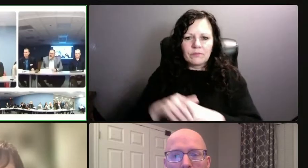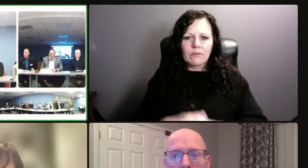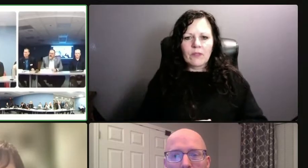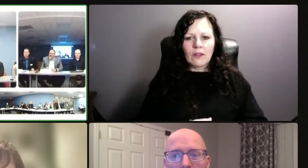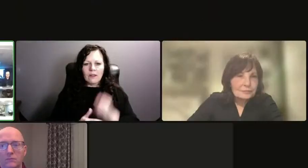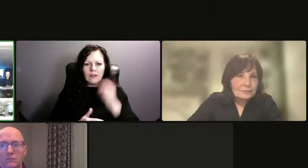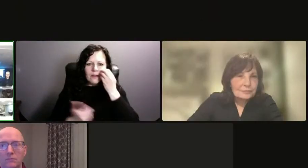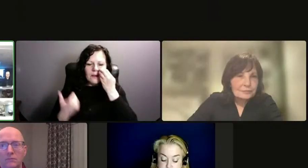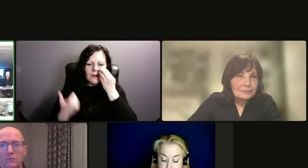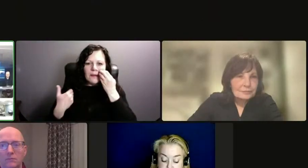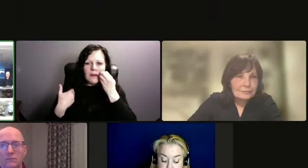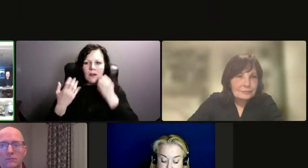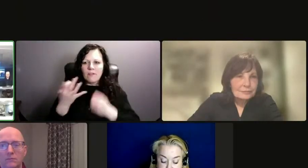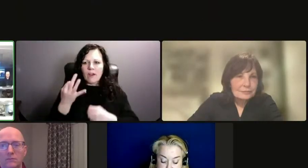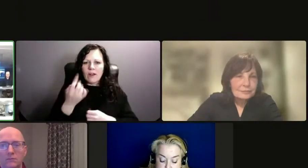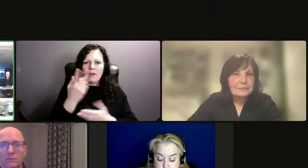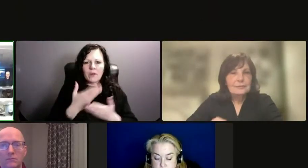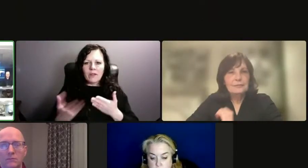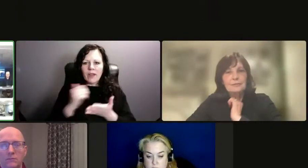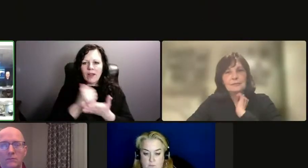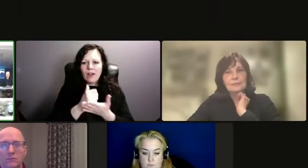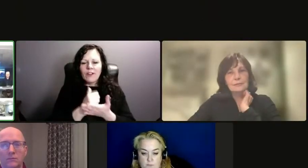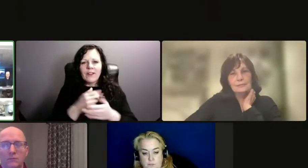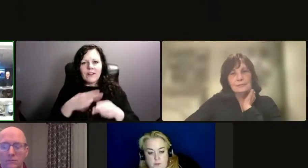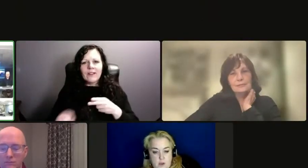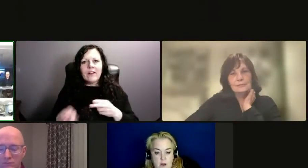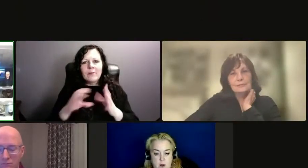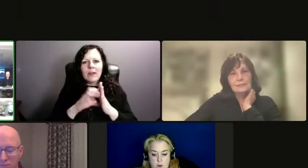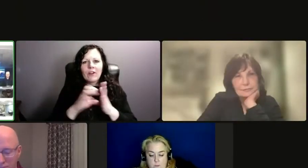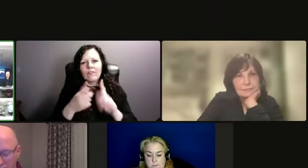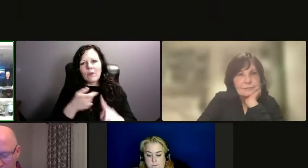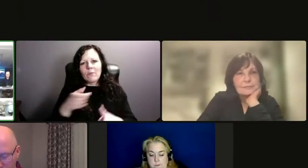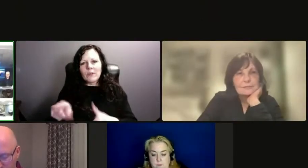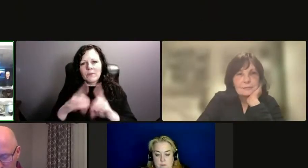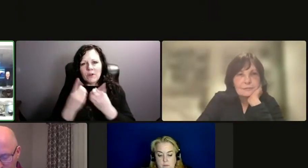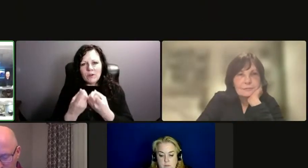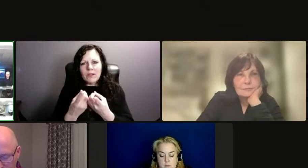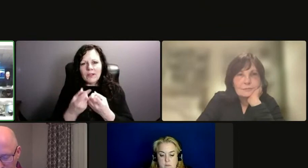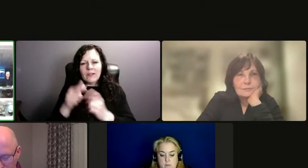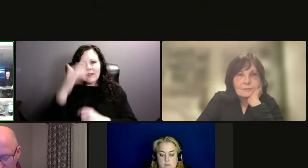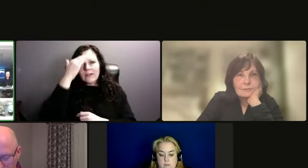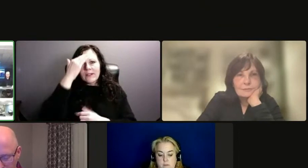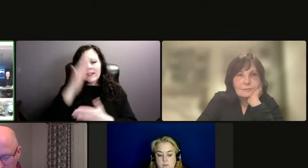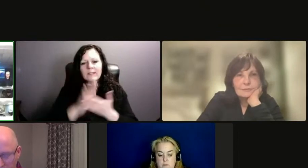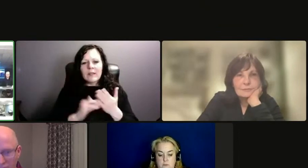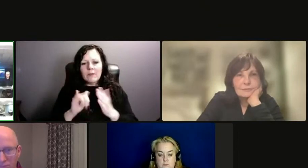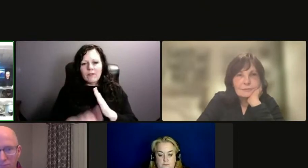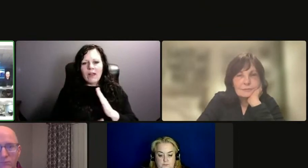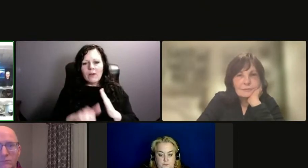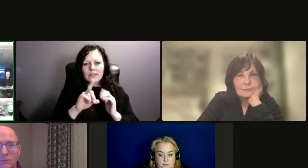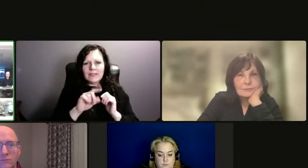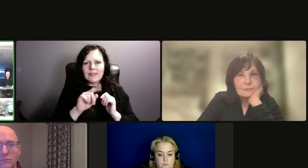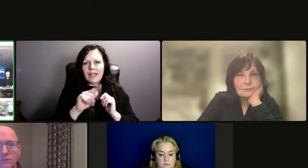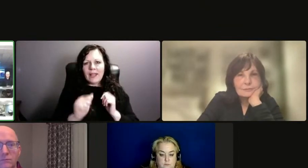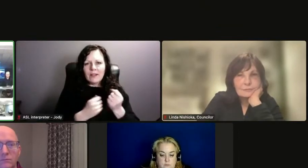ABLE TO BRING THEM. ONE THING THAT MAYBE I'LL PUT